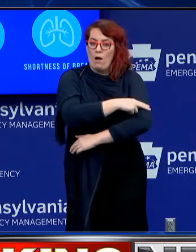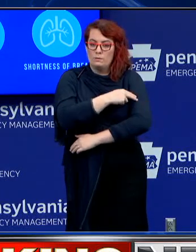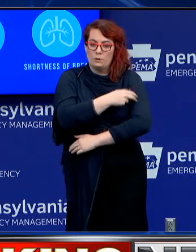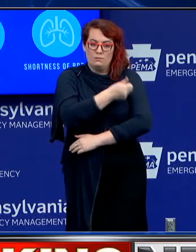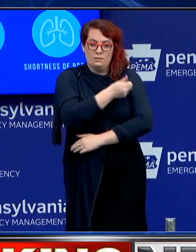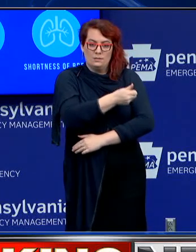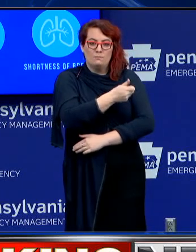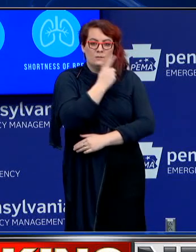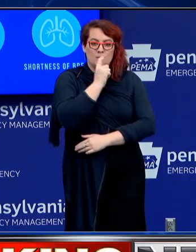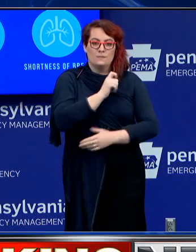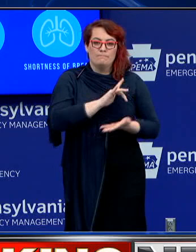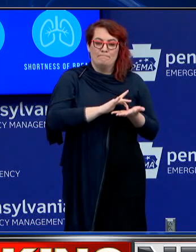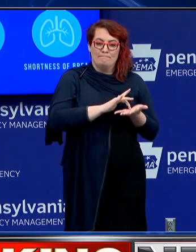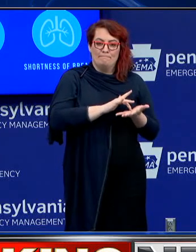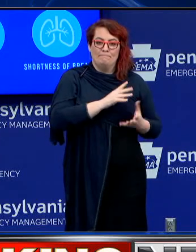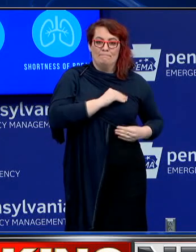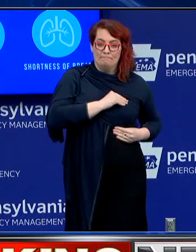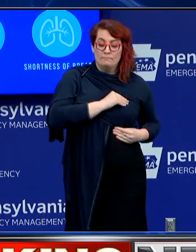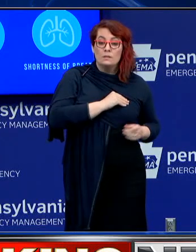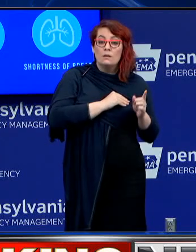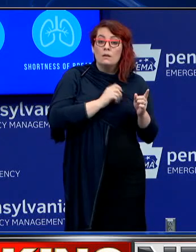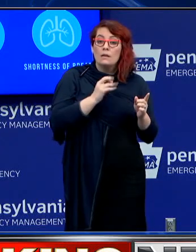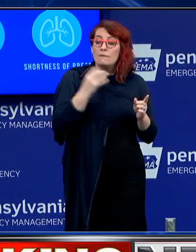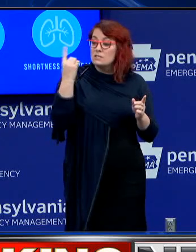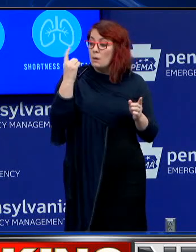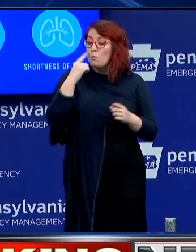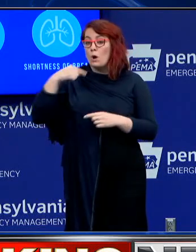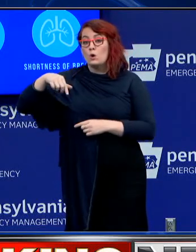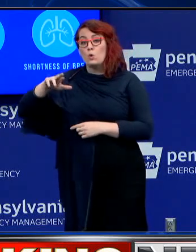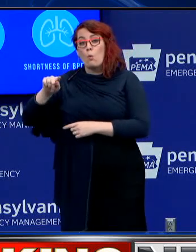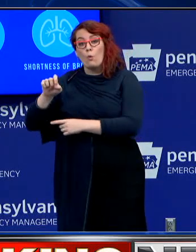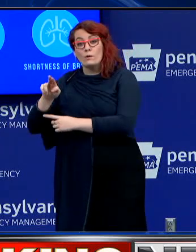SMOOTHY, I GUESS I'LL COOK I WAS SMOOTH? >> I DON'T KNOW IF YOU -- SMOOTH? >> I DON'T KNOW IF YOU -- TERMINOLOGY WE DON'T NEED TO GET I DON'T KNOW IF YOU -- TERMINOLOGY WE DON'T NEED TO GET TO.